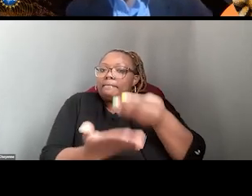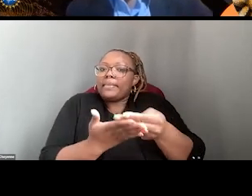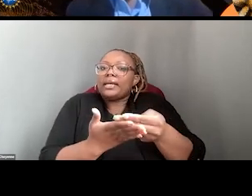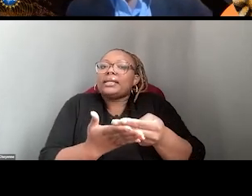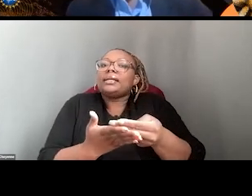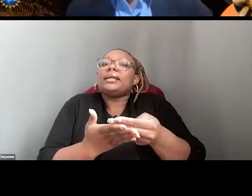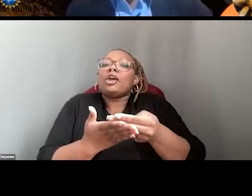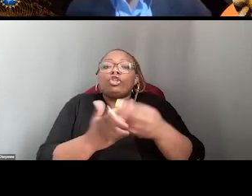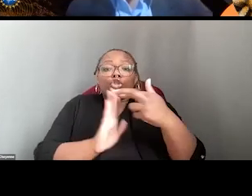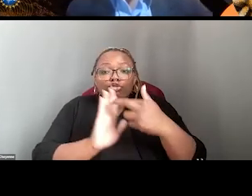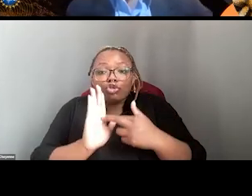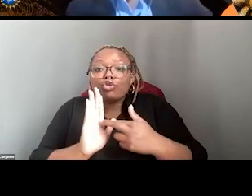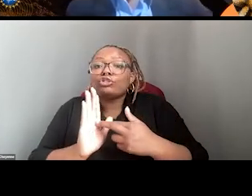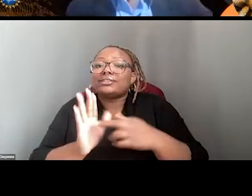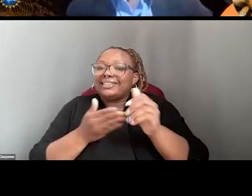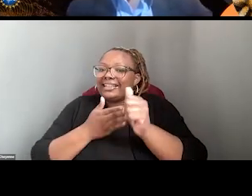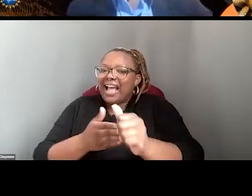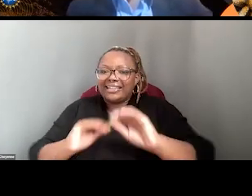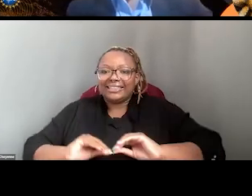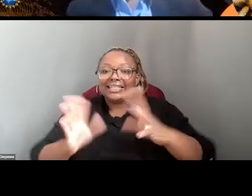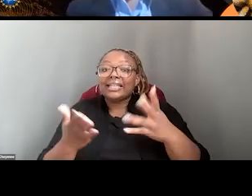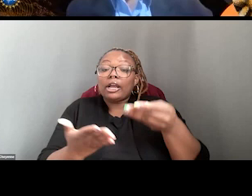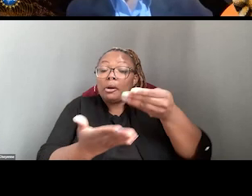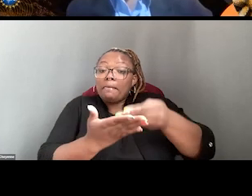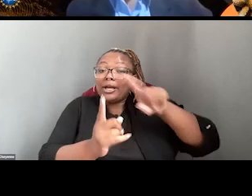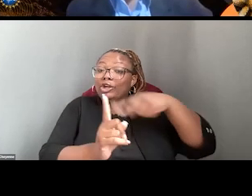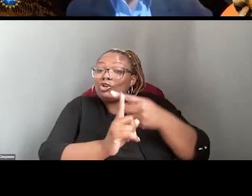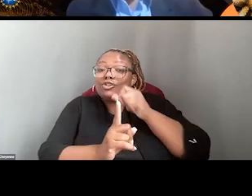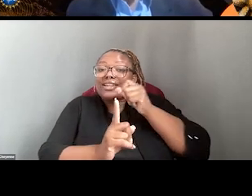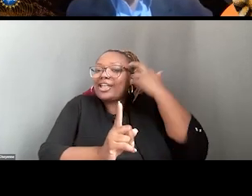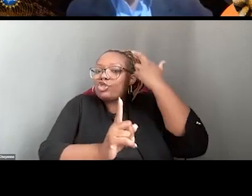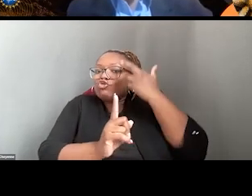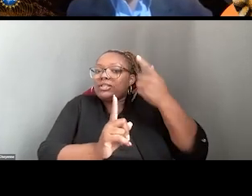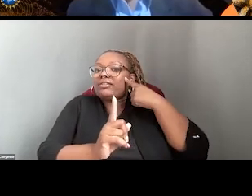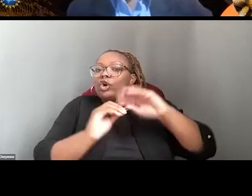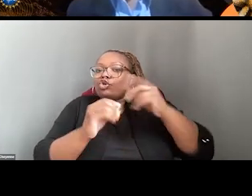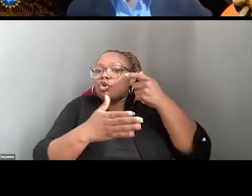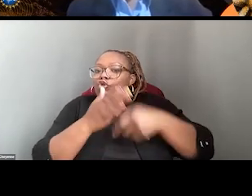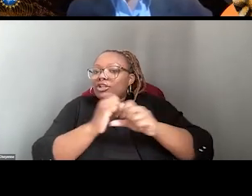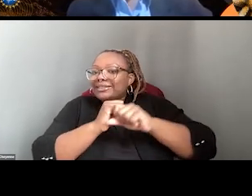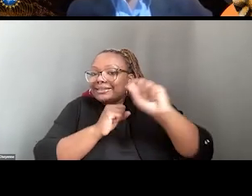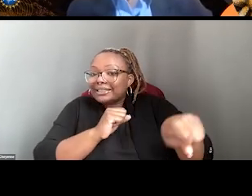Funds alone are not the reason for a no-cost extension. It has to do with the scope.